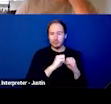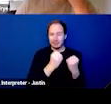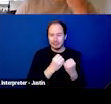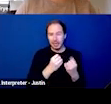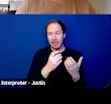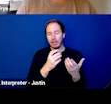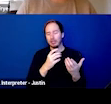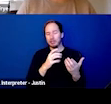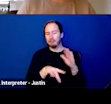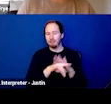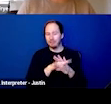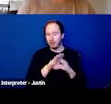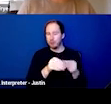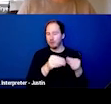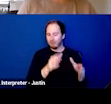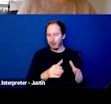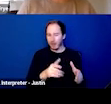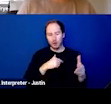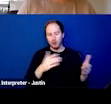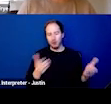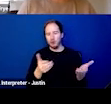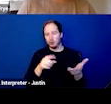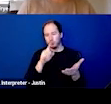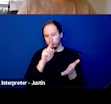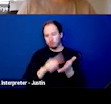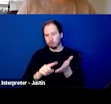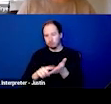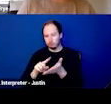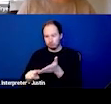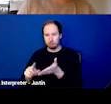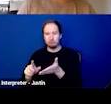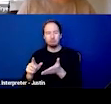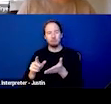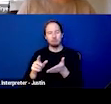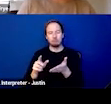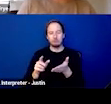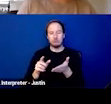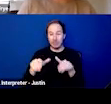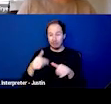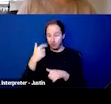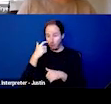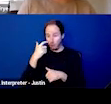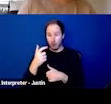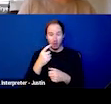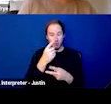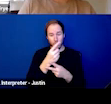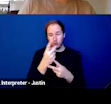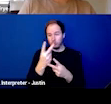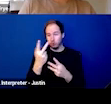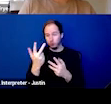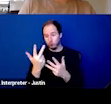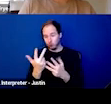And again, really encourage you all to go back through the, if you haven't watched sessions one through three of this series, I really encourage you all to go back